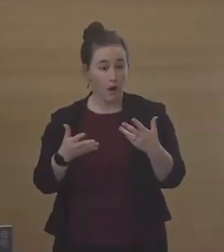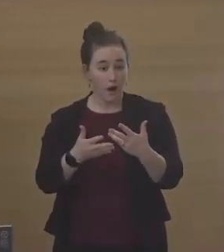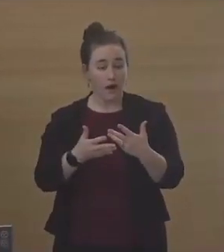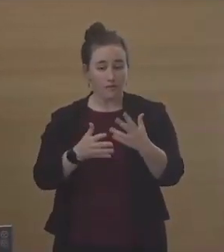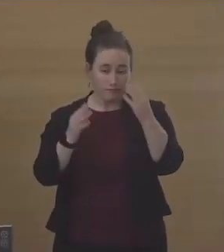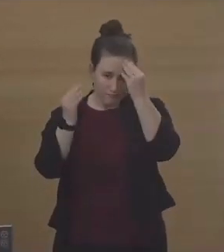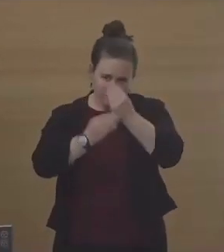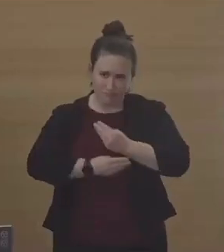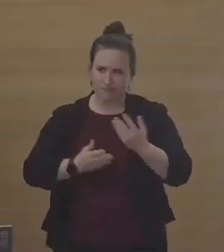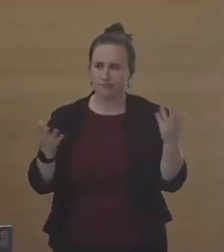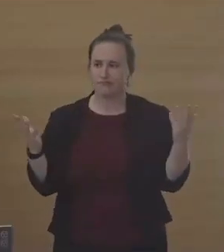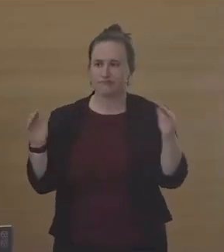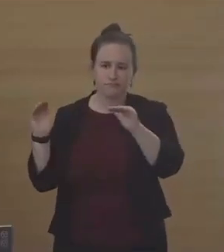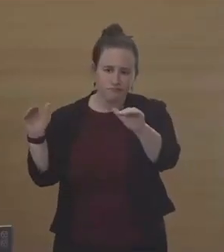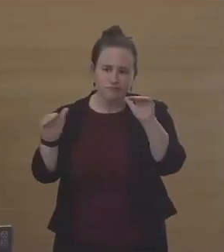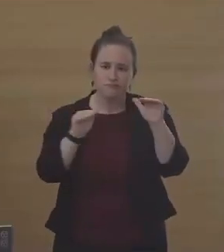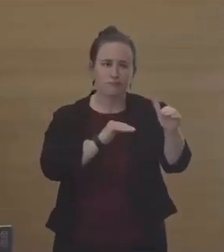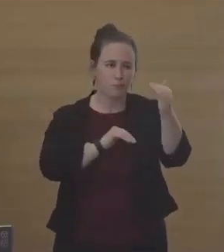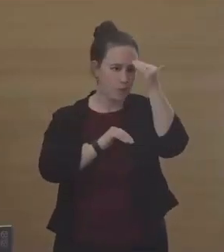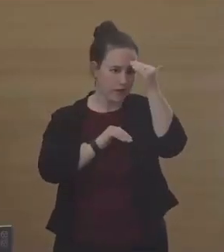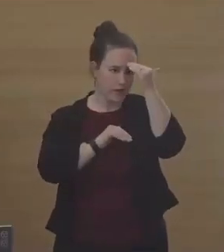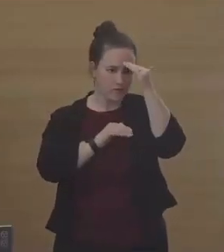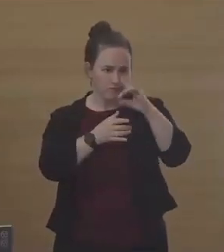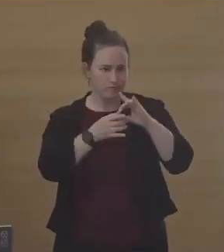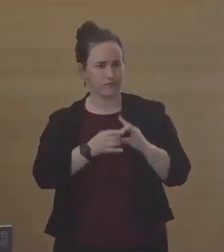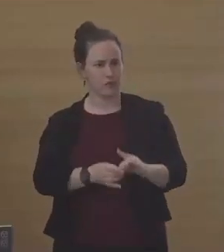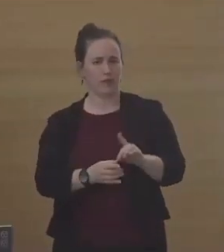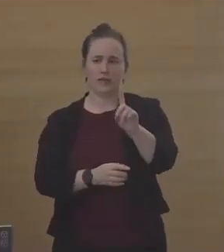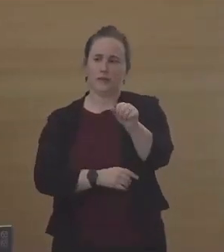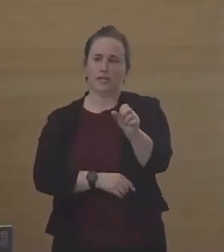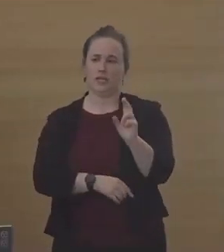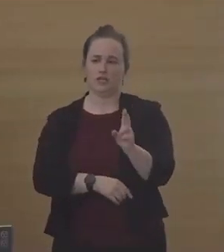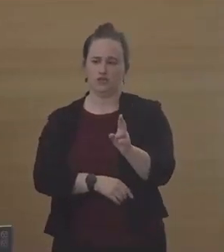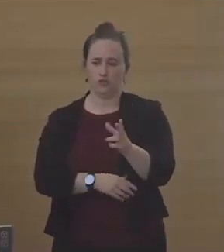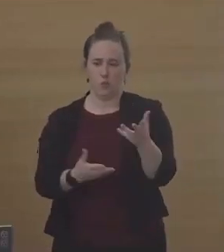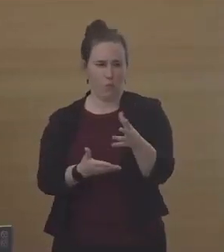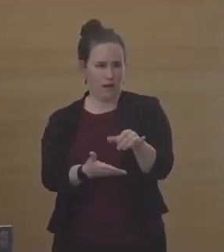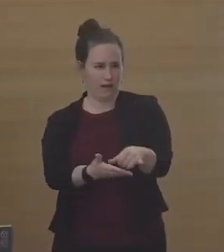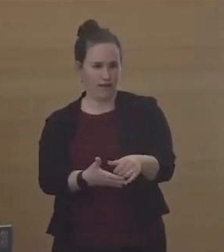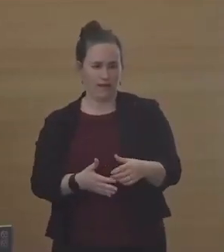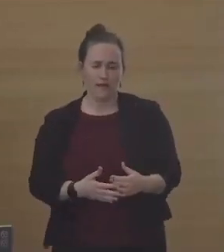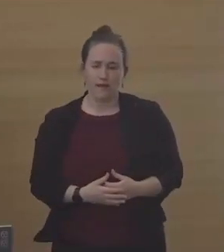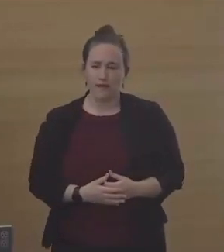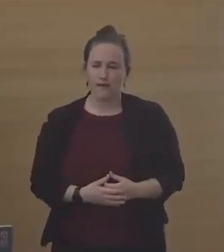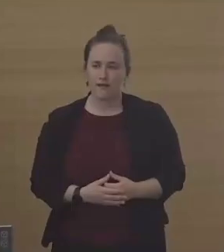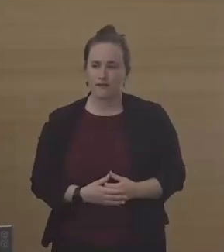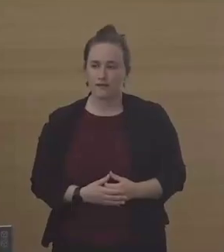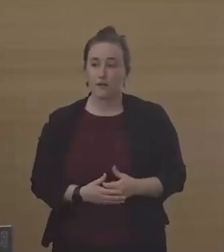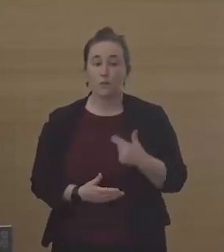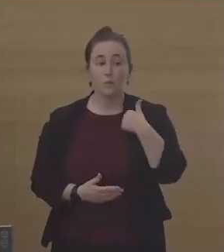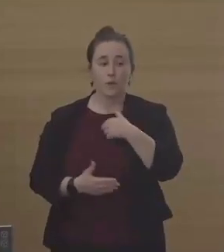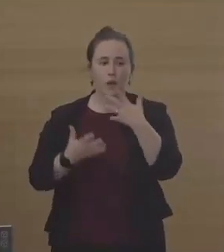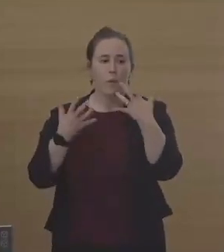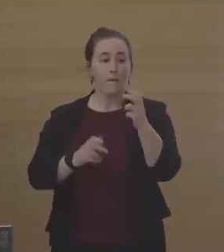awareness around what disability history is. We want people from everywhere to